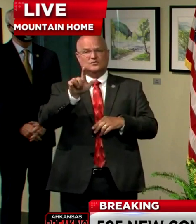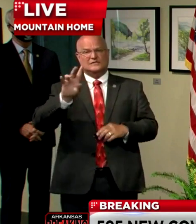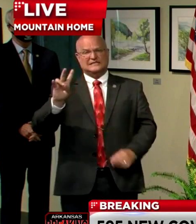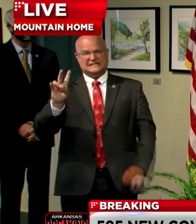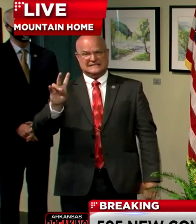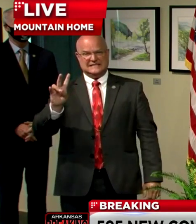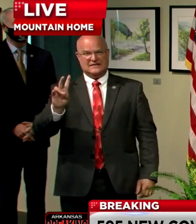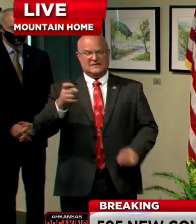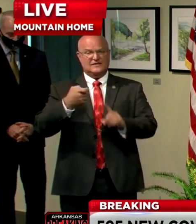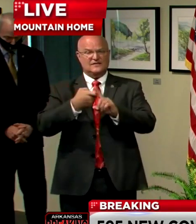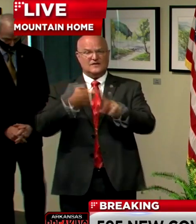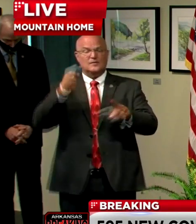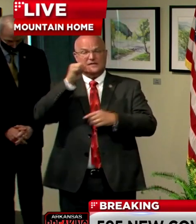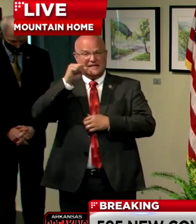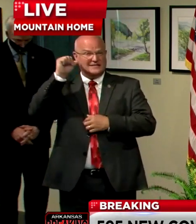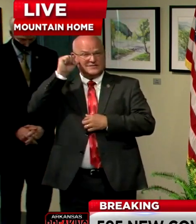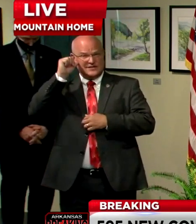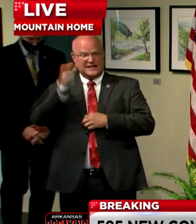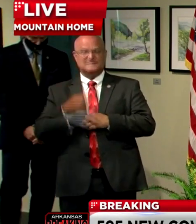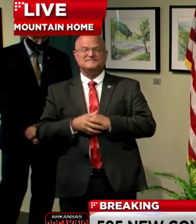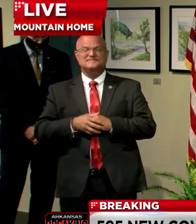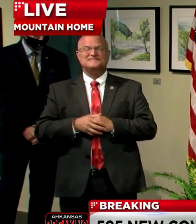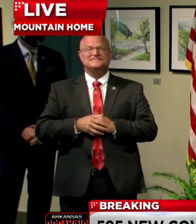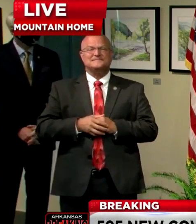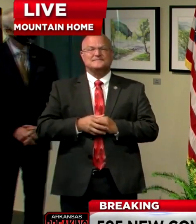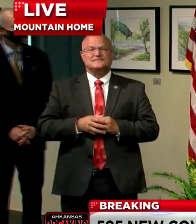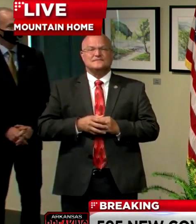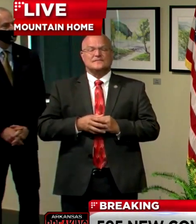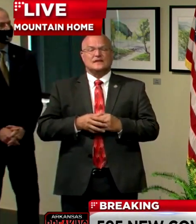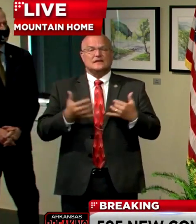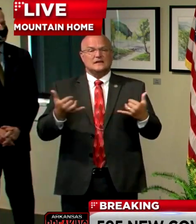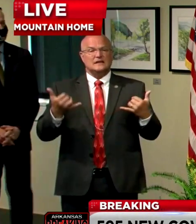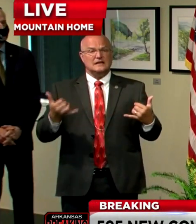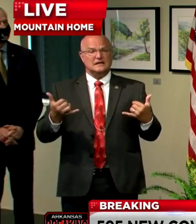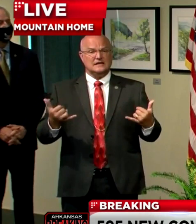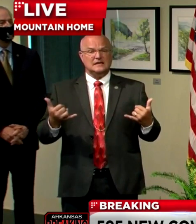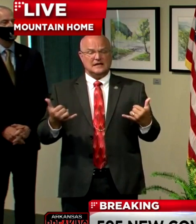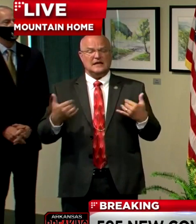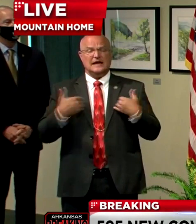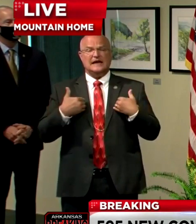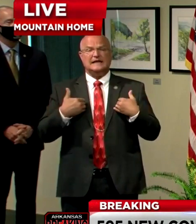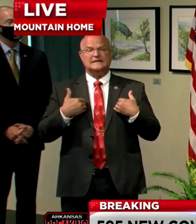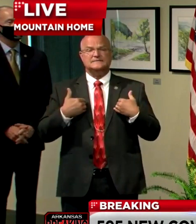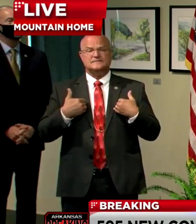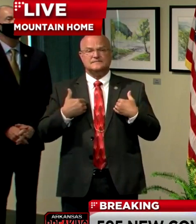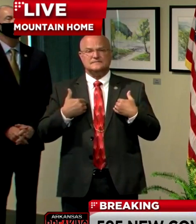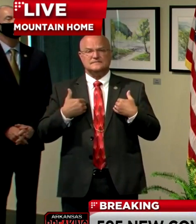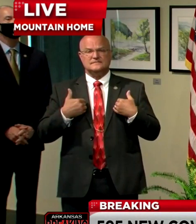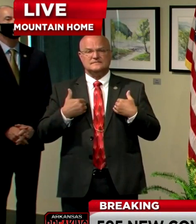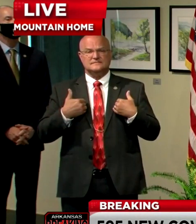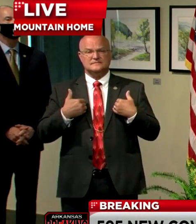TOTAL WE HAVE HAD 11,220 WHO HAVE RECOVERED AND THAT AN